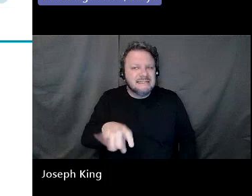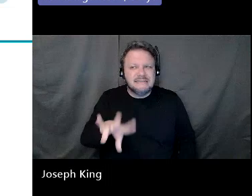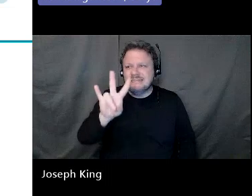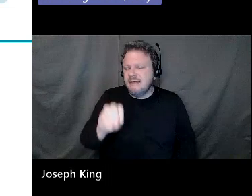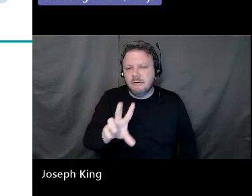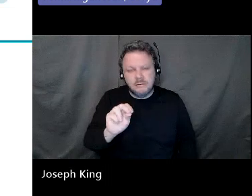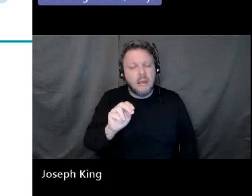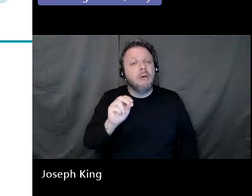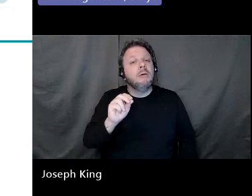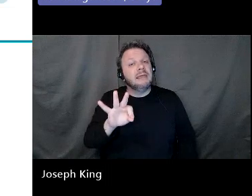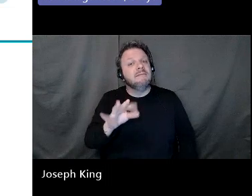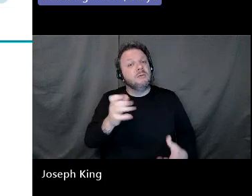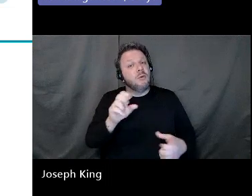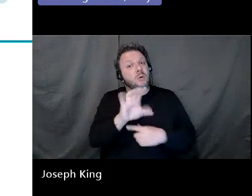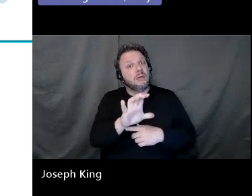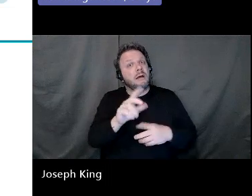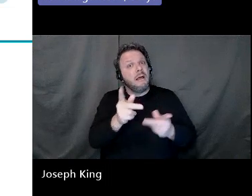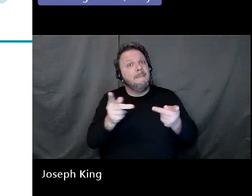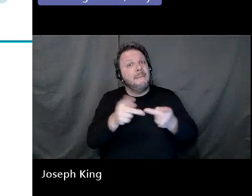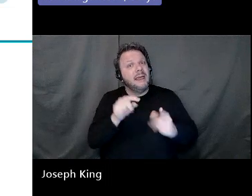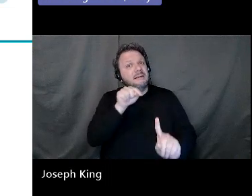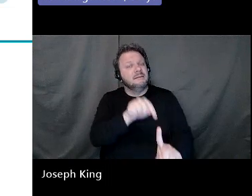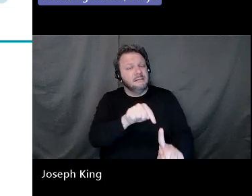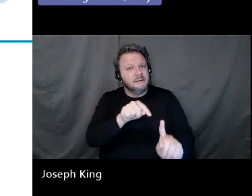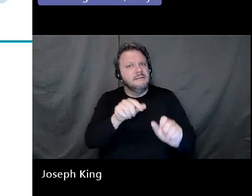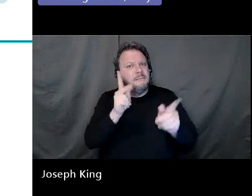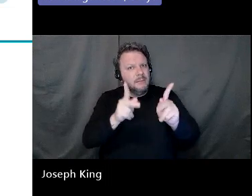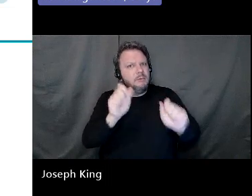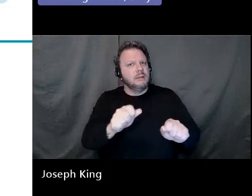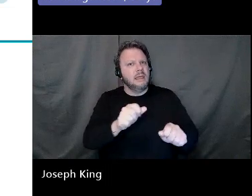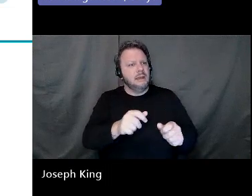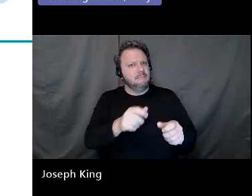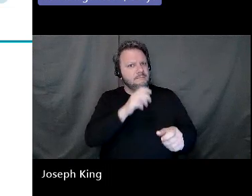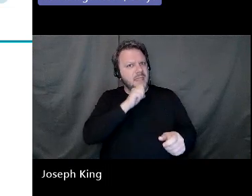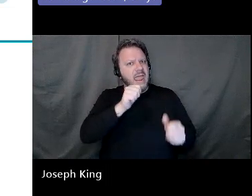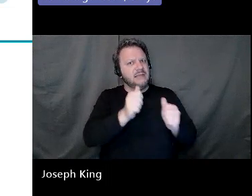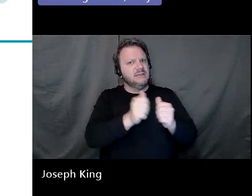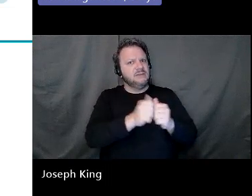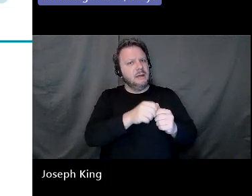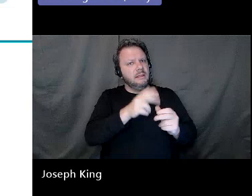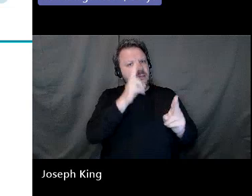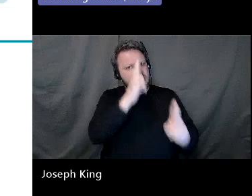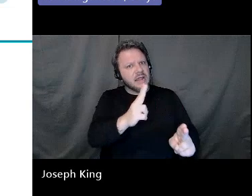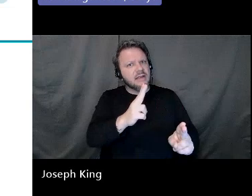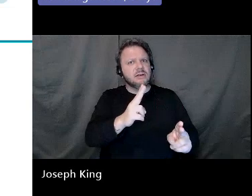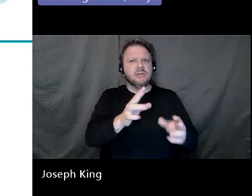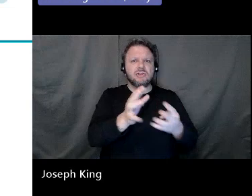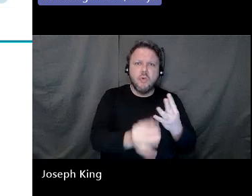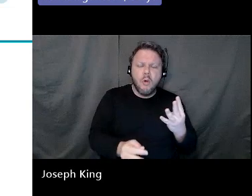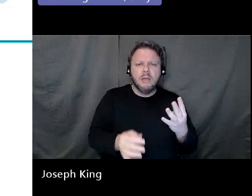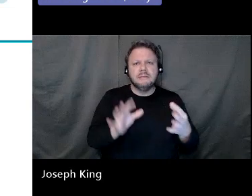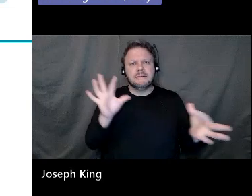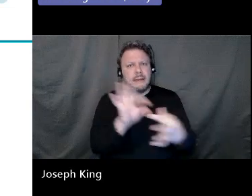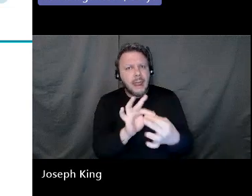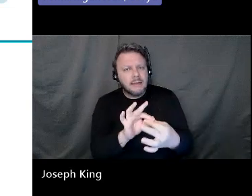And so if we want North Carolina to be a place where people can age with dignity, choice and connection, we really have to start now.